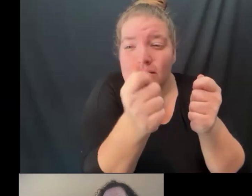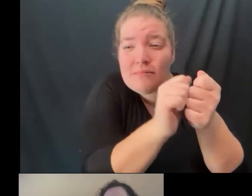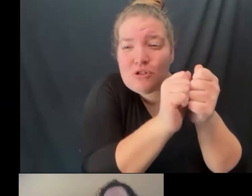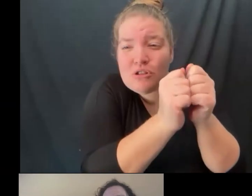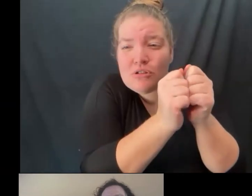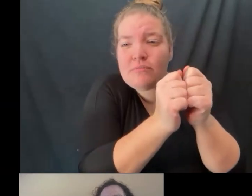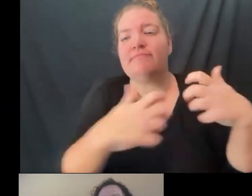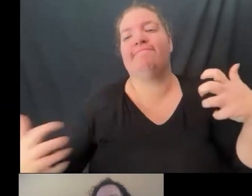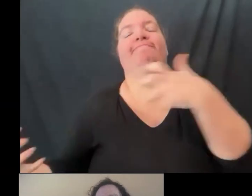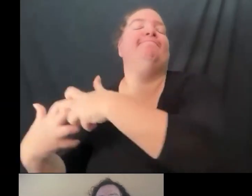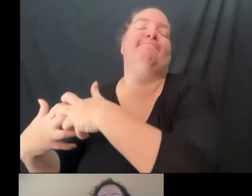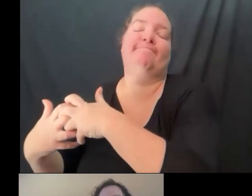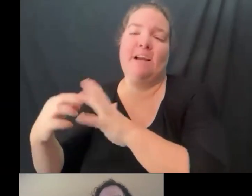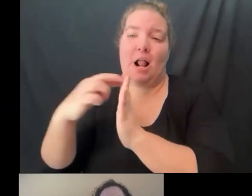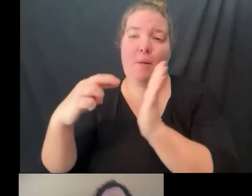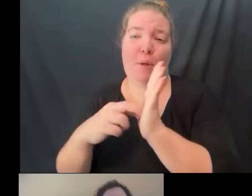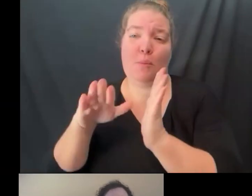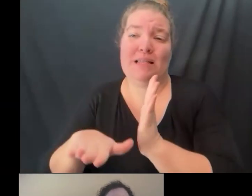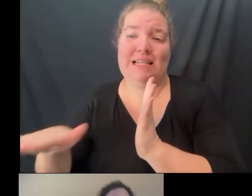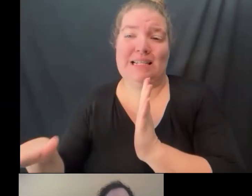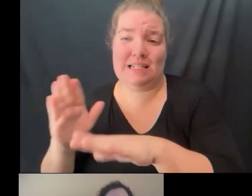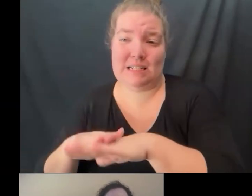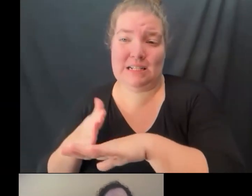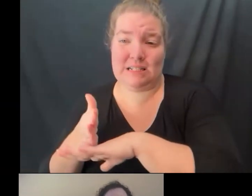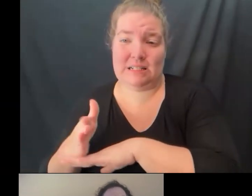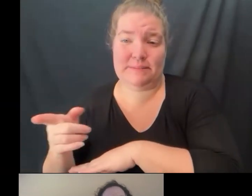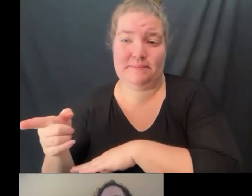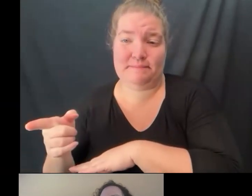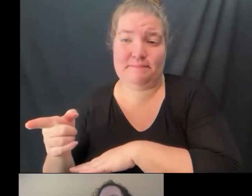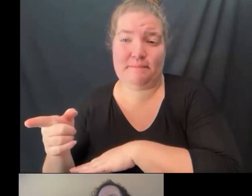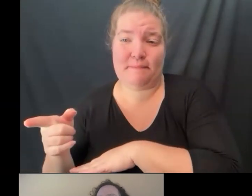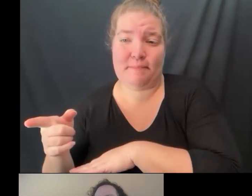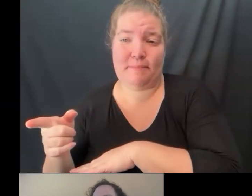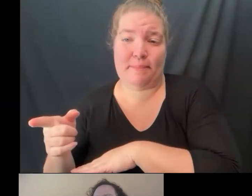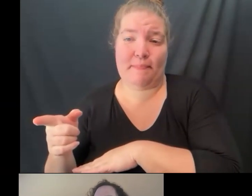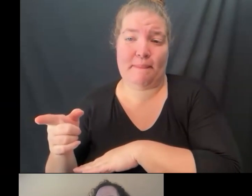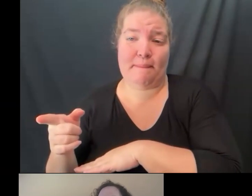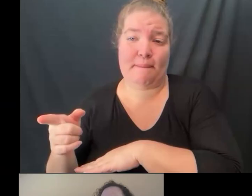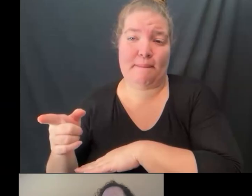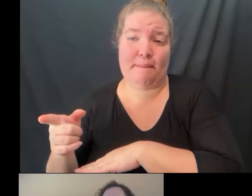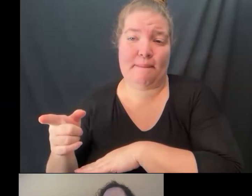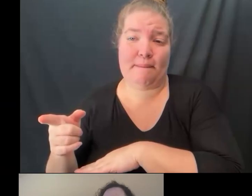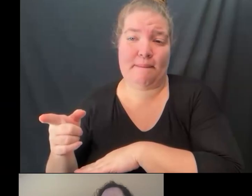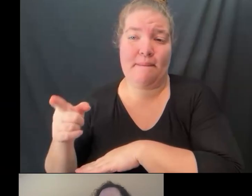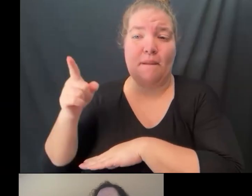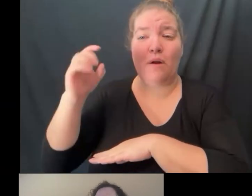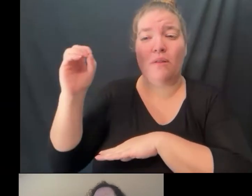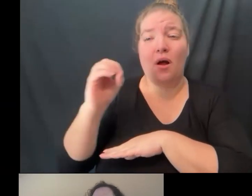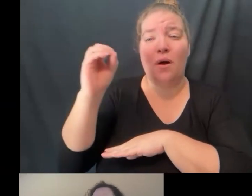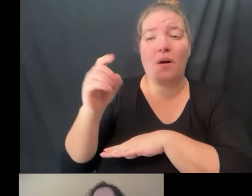is enough to end the exclusion. In Ontario, for example, if you're familiar with the AODA,